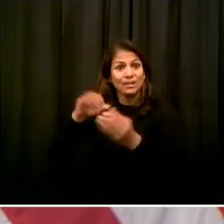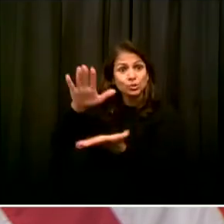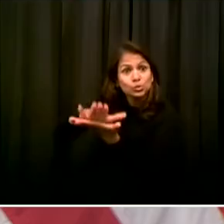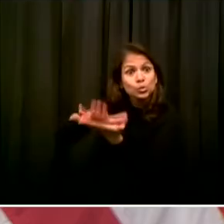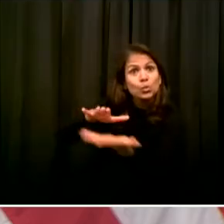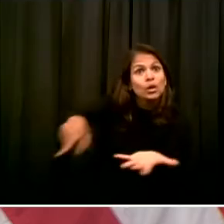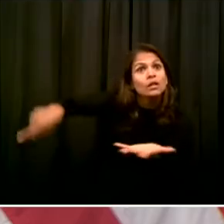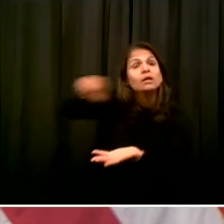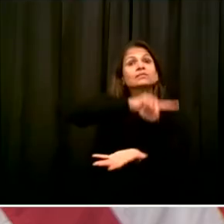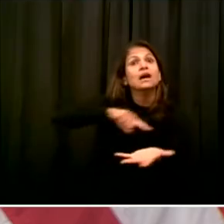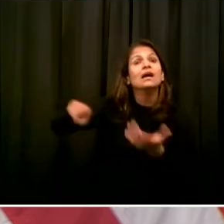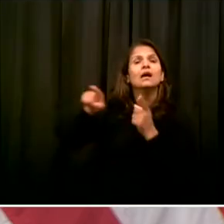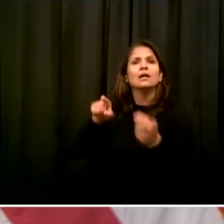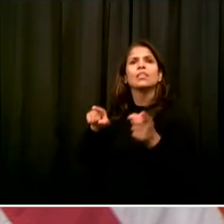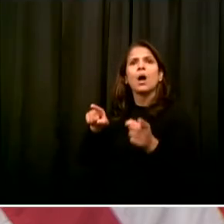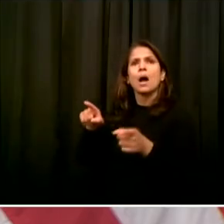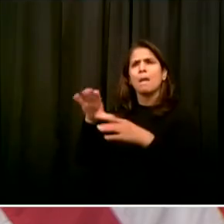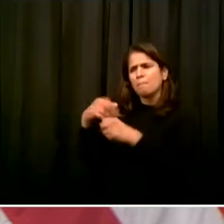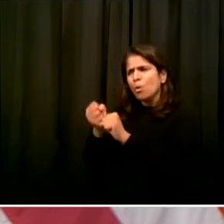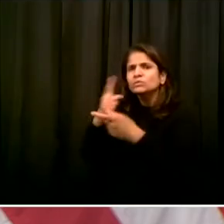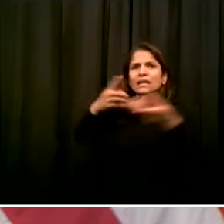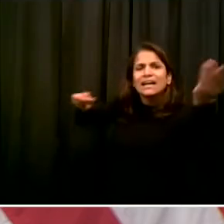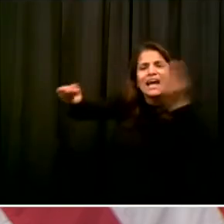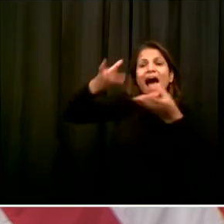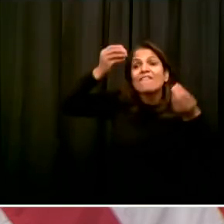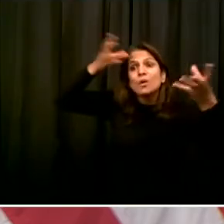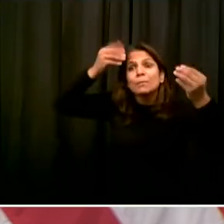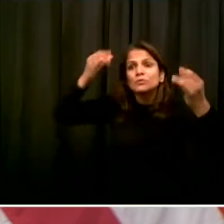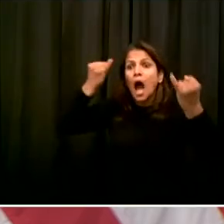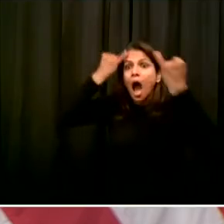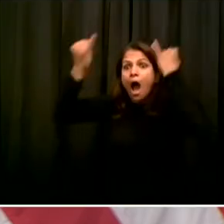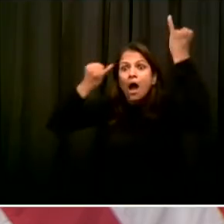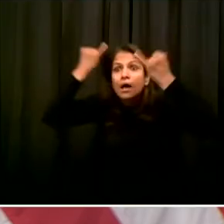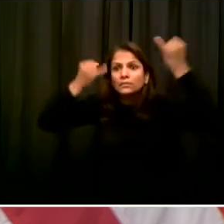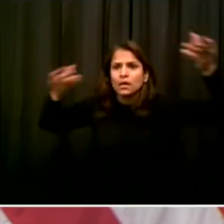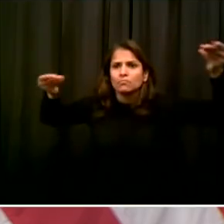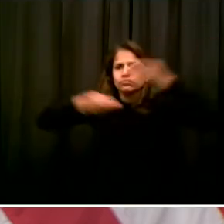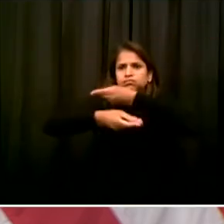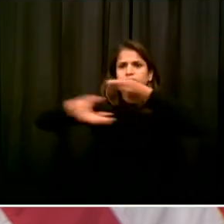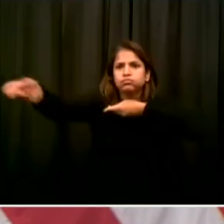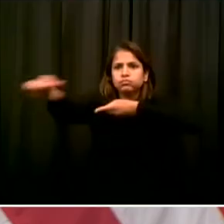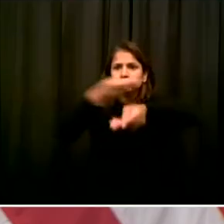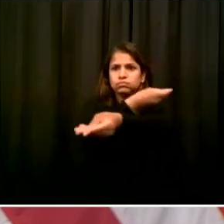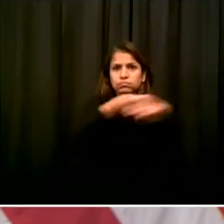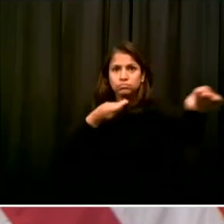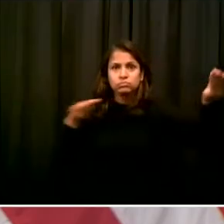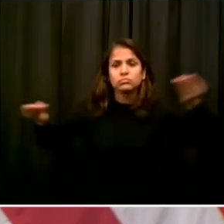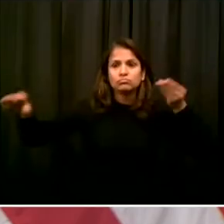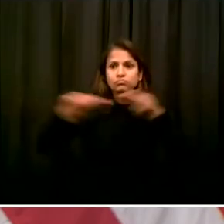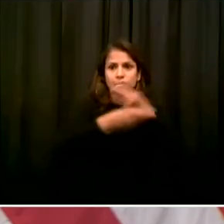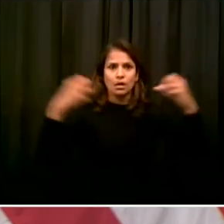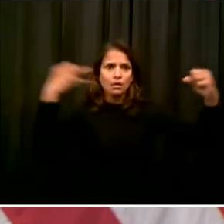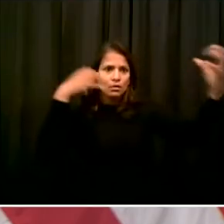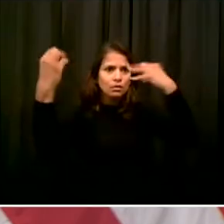THERE ARE RESOURCES TW HAVE DEVELOPED TO MAKE SURE TREHE IS MORE CURRICULUM, STUDENTS HAVE